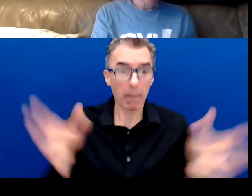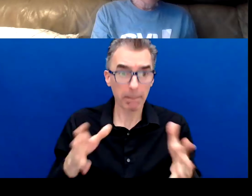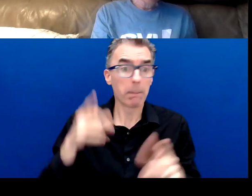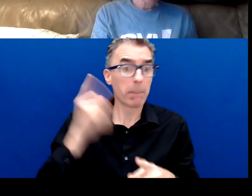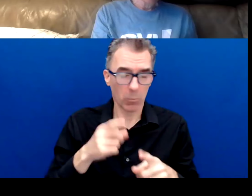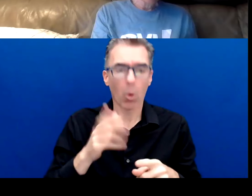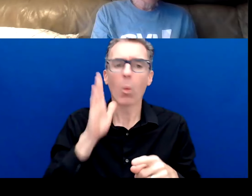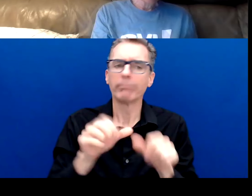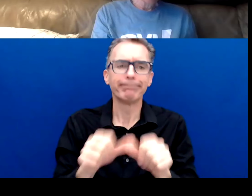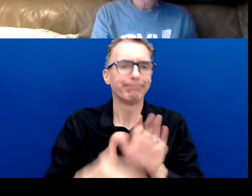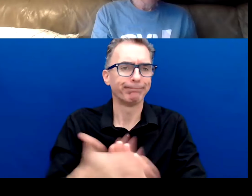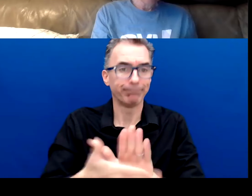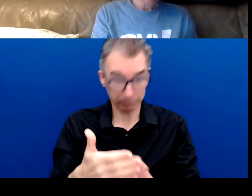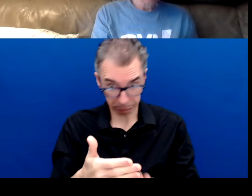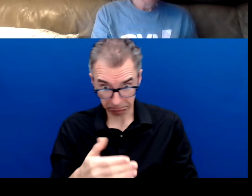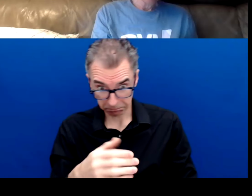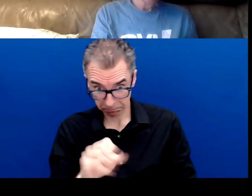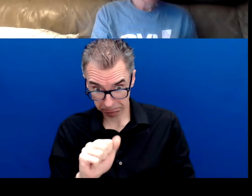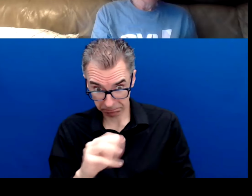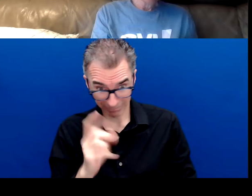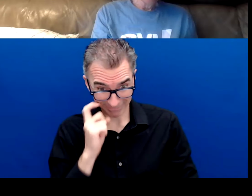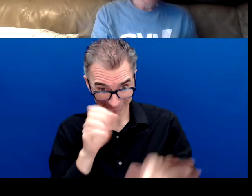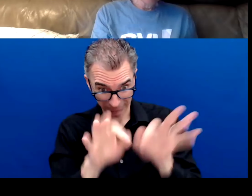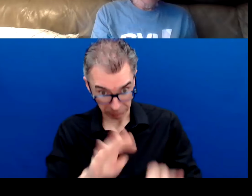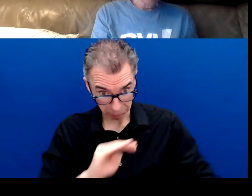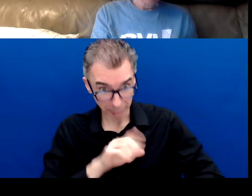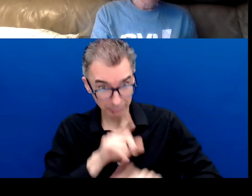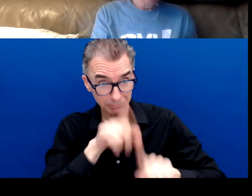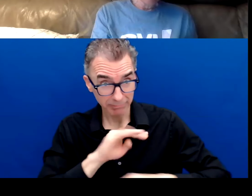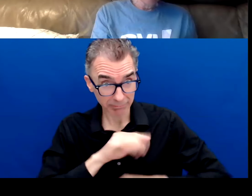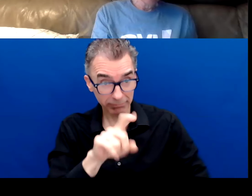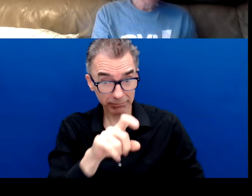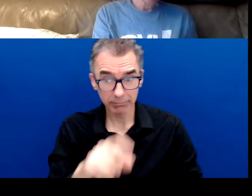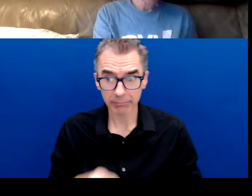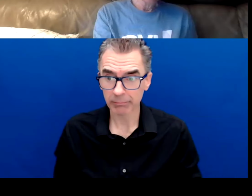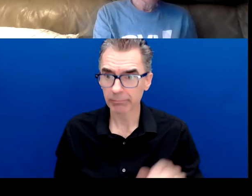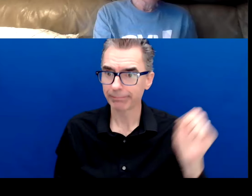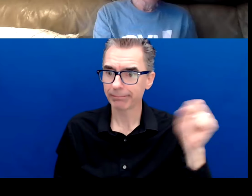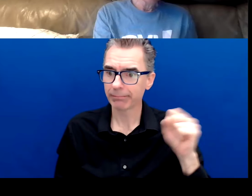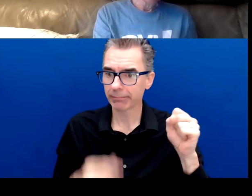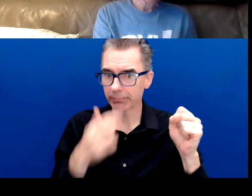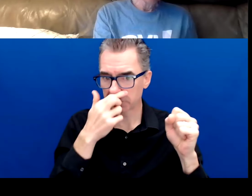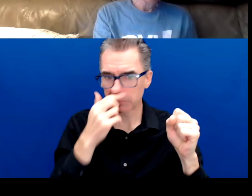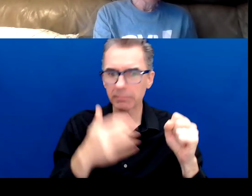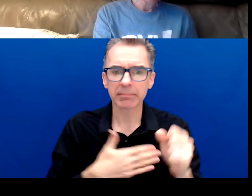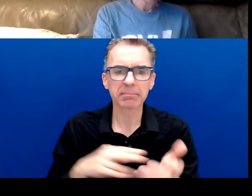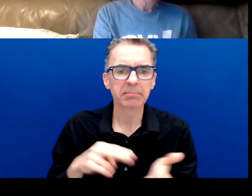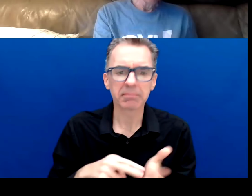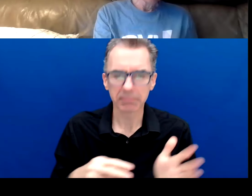Did that answer the question Sam? Yes. I just thought, when I met earlier, I did mean Starfish.